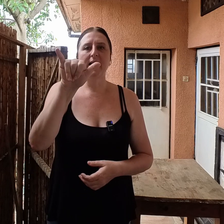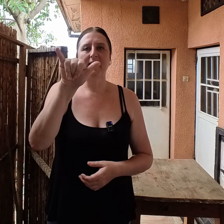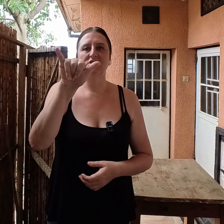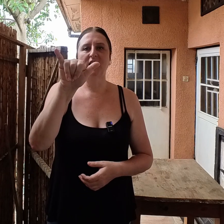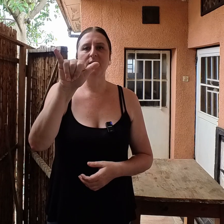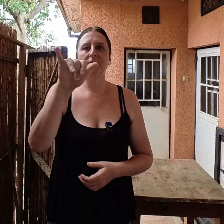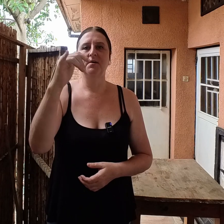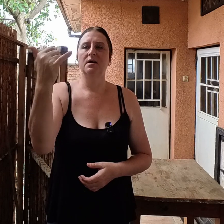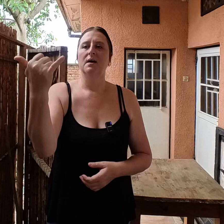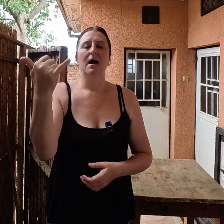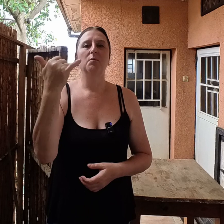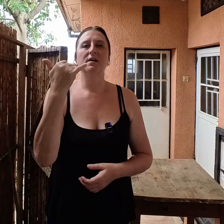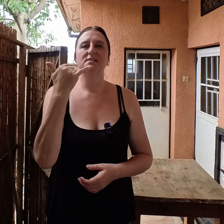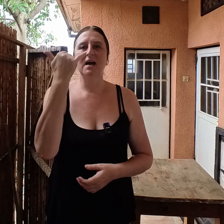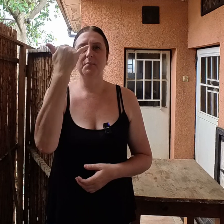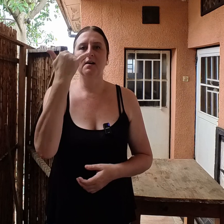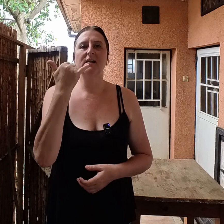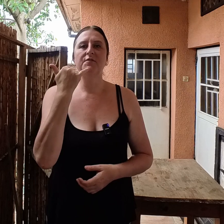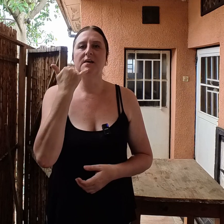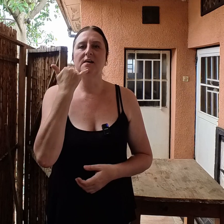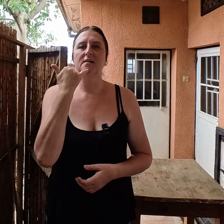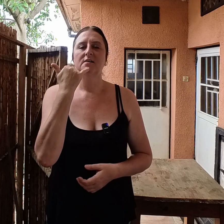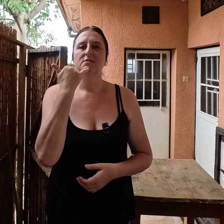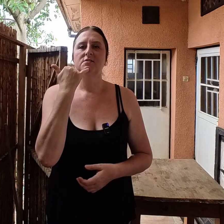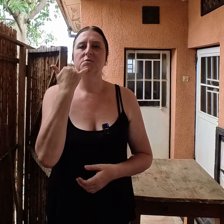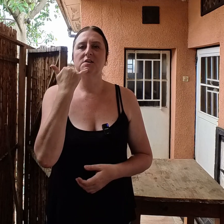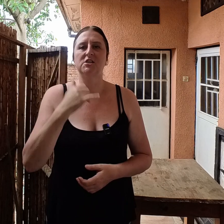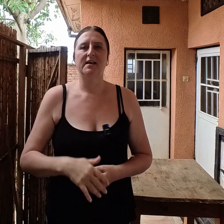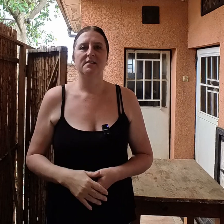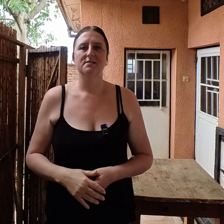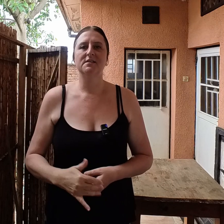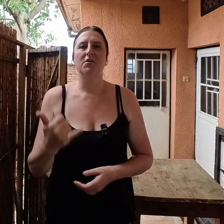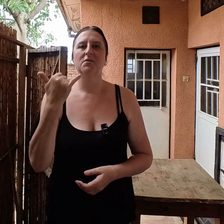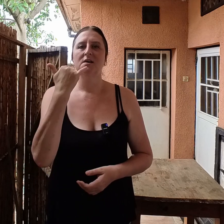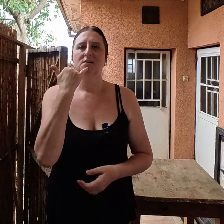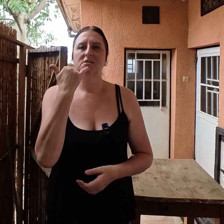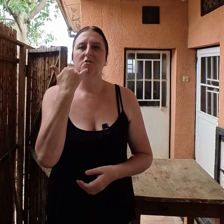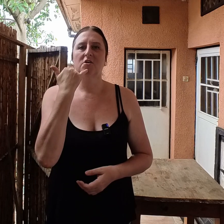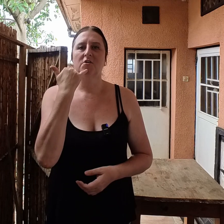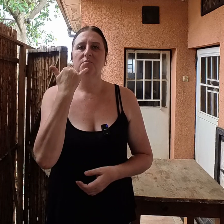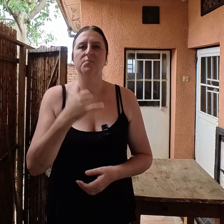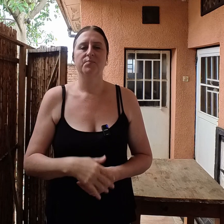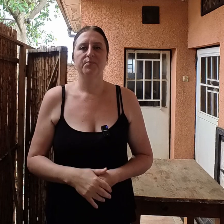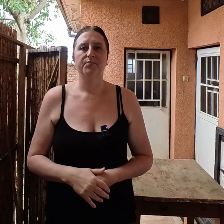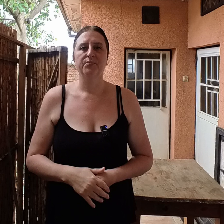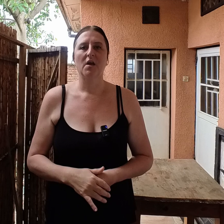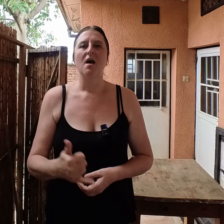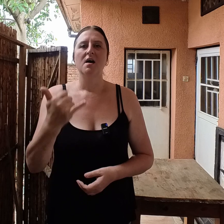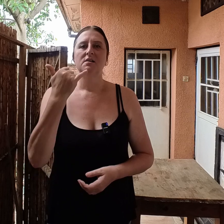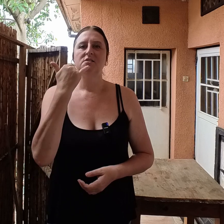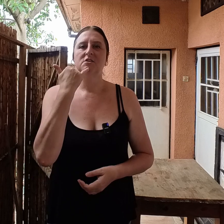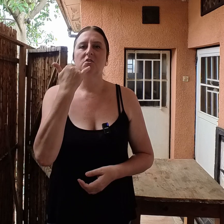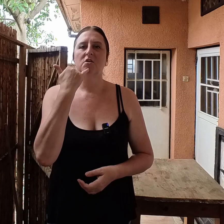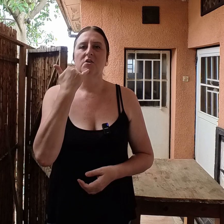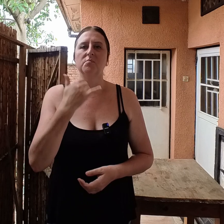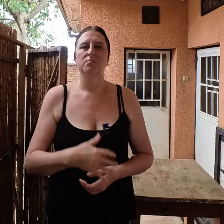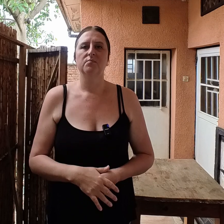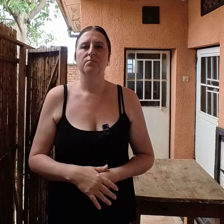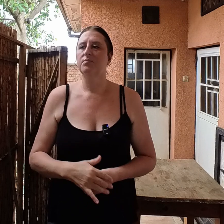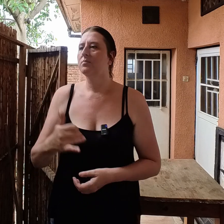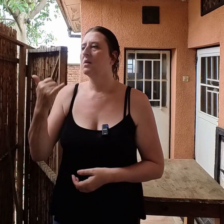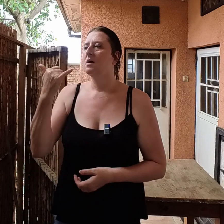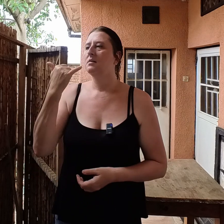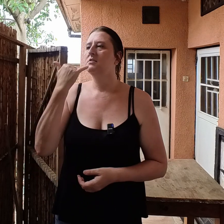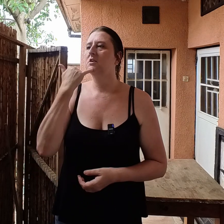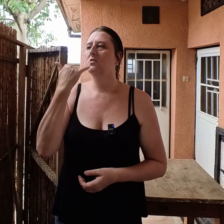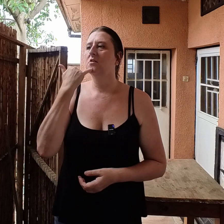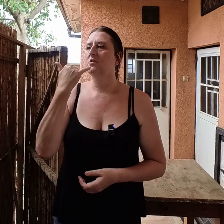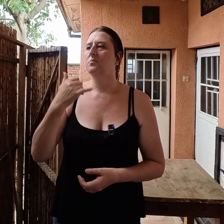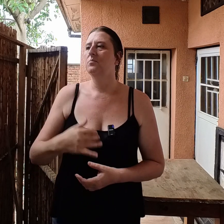Y handshape, and we're going to tap our little finger to our chin. So, Gikongoro. Gikongoro. Gikongoro.